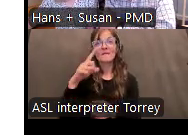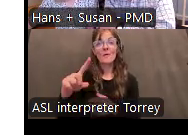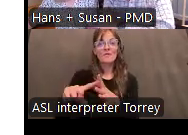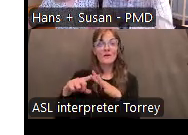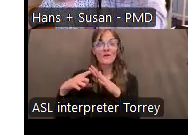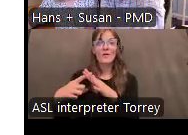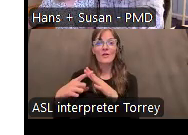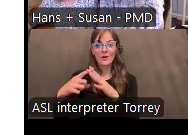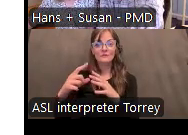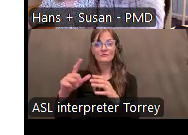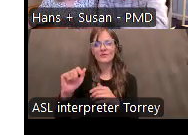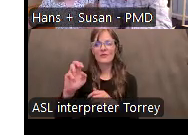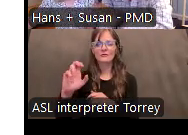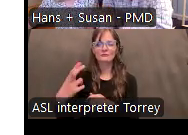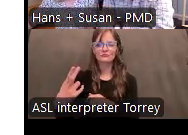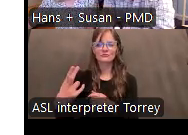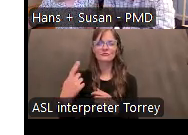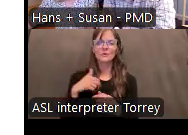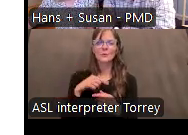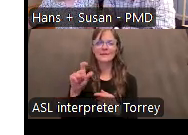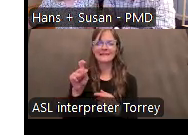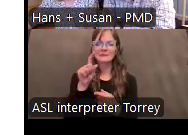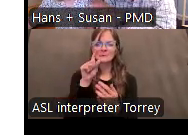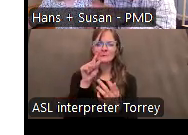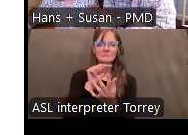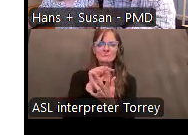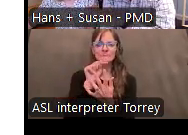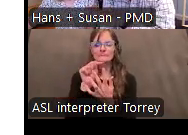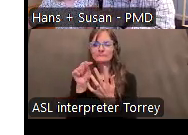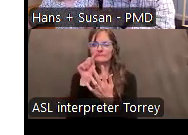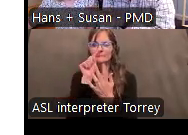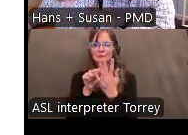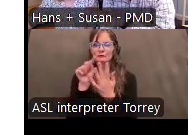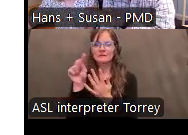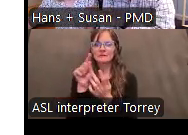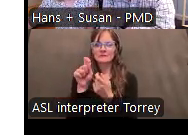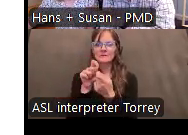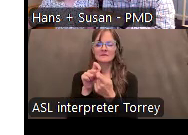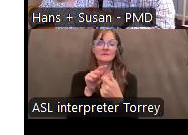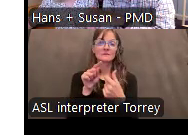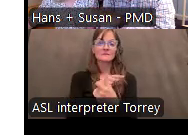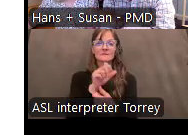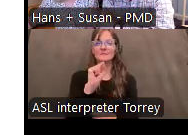and that was soft launch, which is something we'd advise everybody doing when launching a campaign like this to the public.